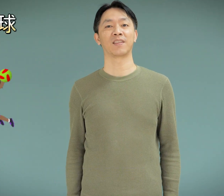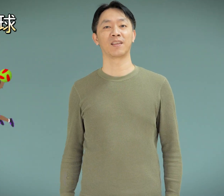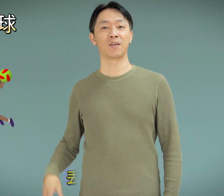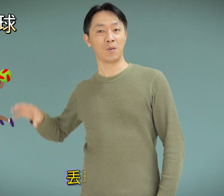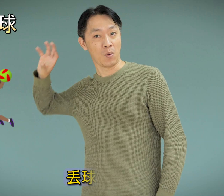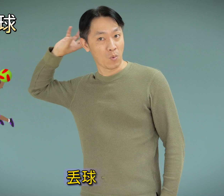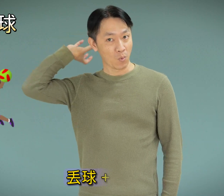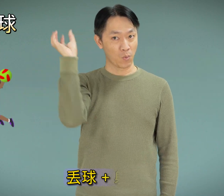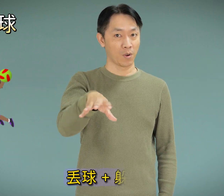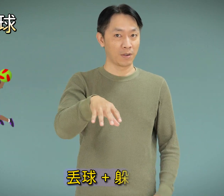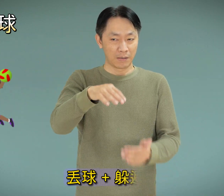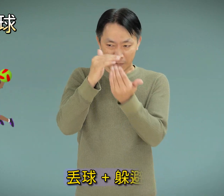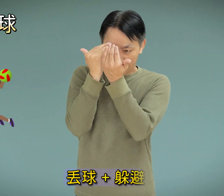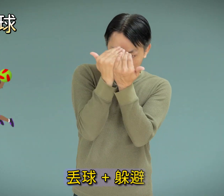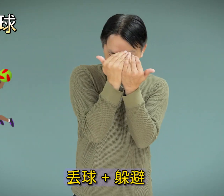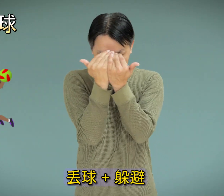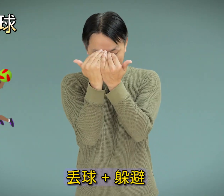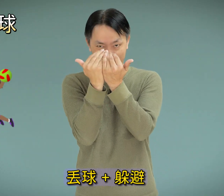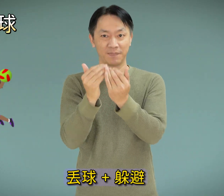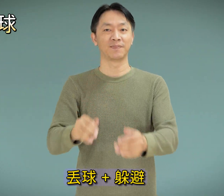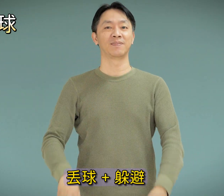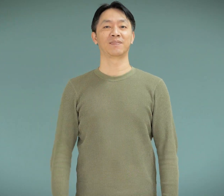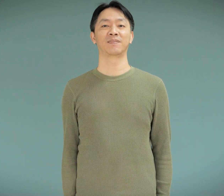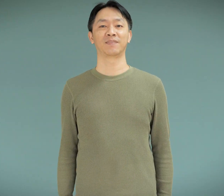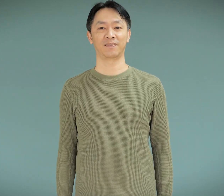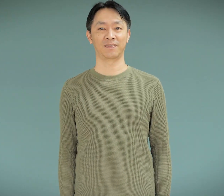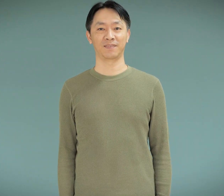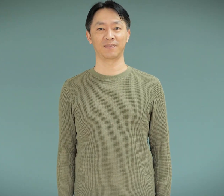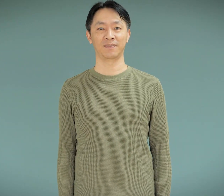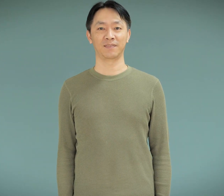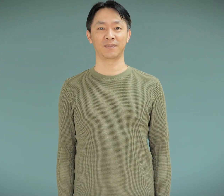ball throwing action + dodging action